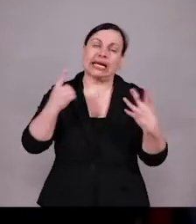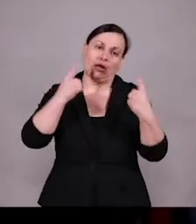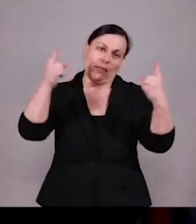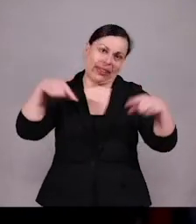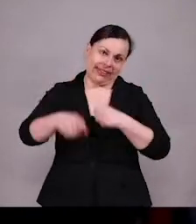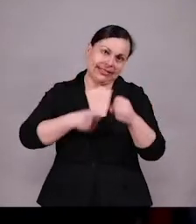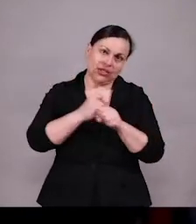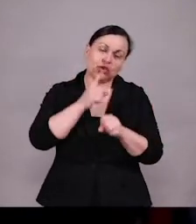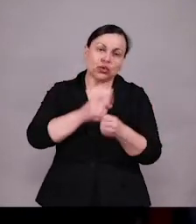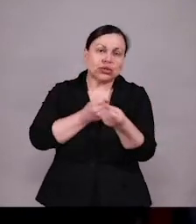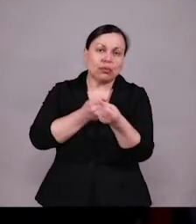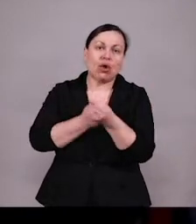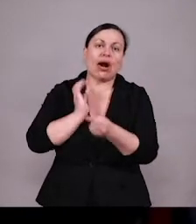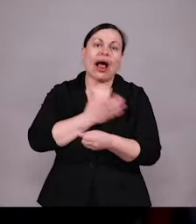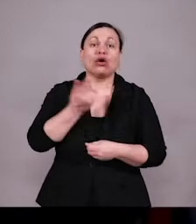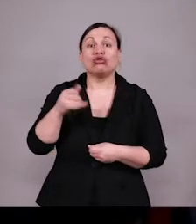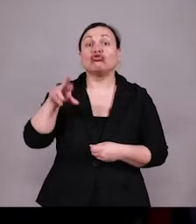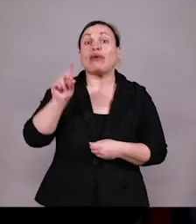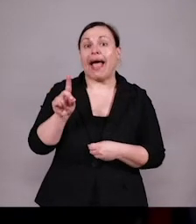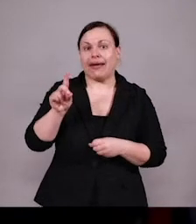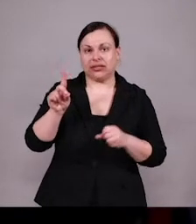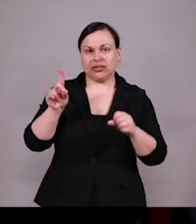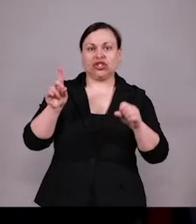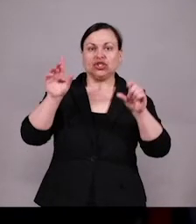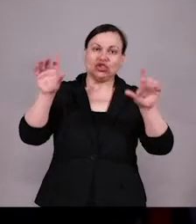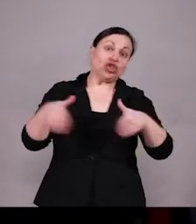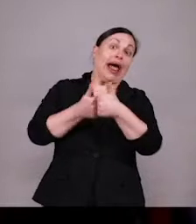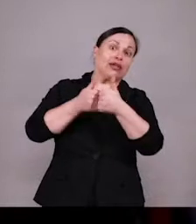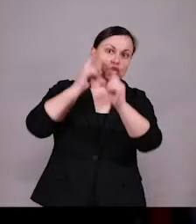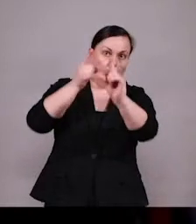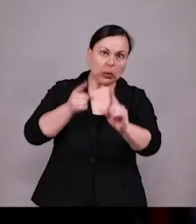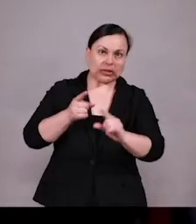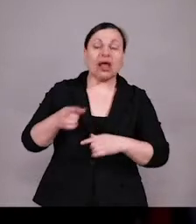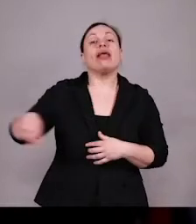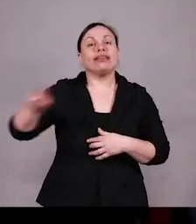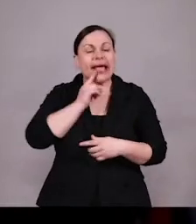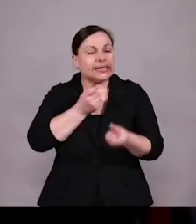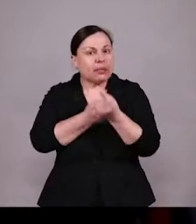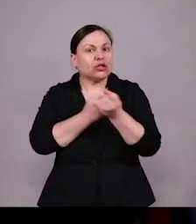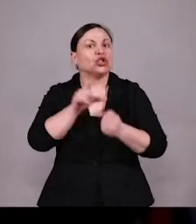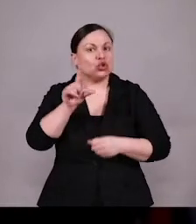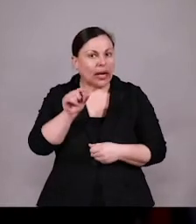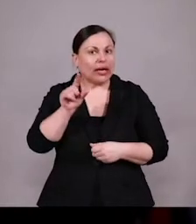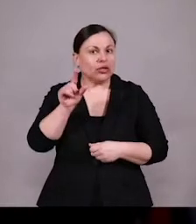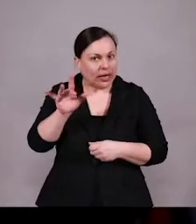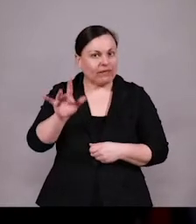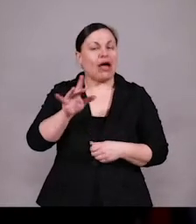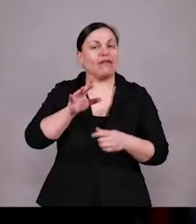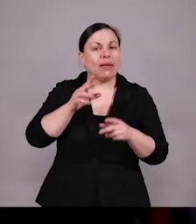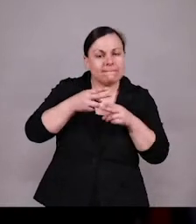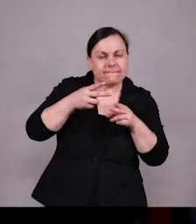year in support of our Grand Challenges goals. They sponsored 25 pilot research projects,